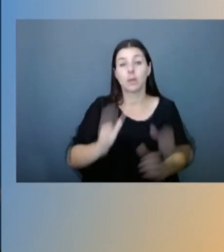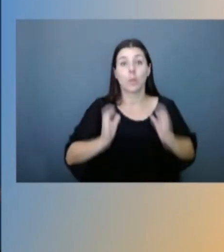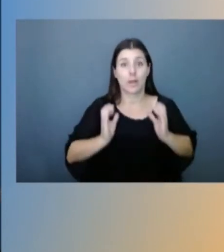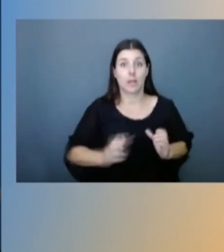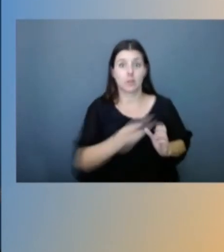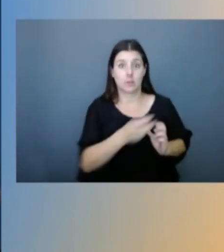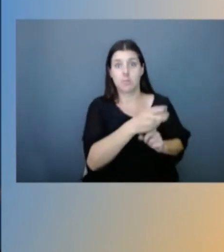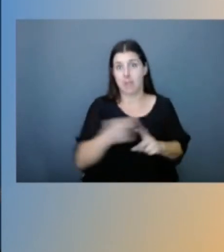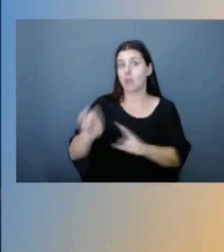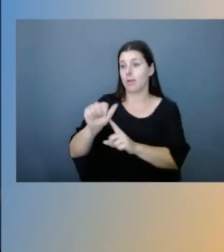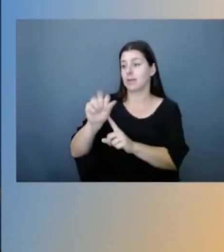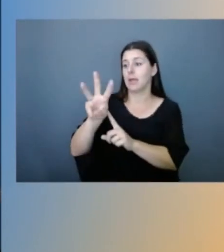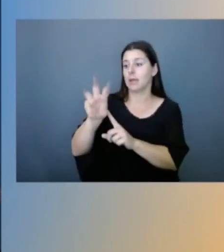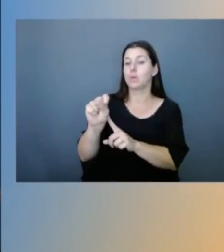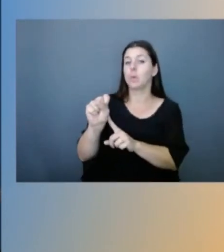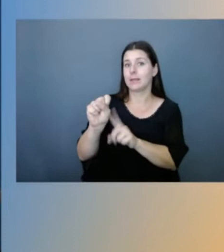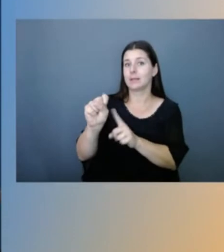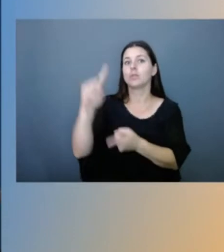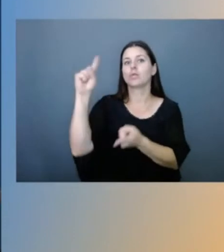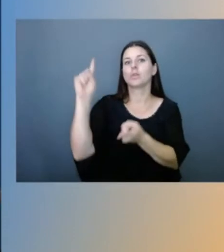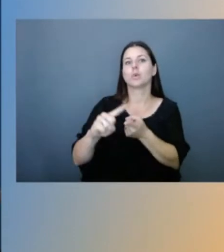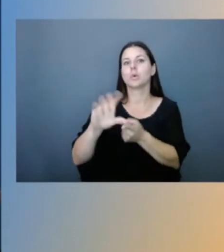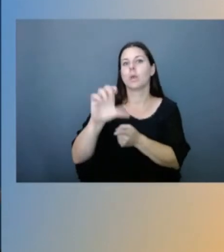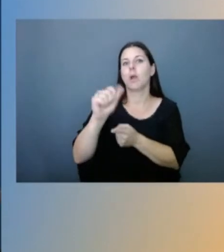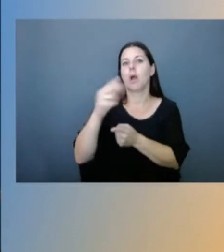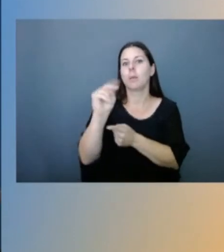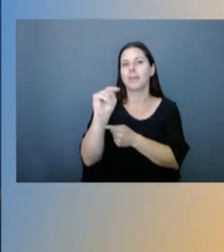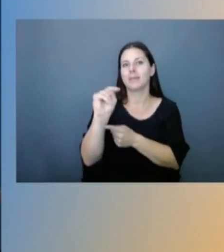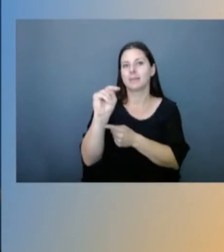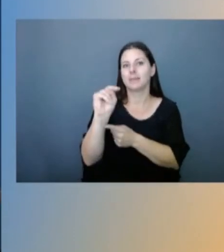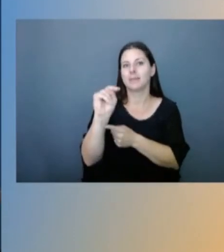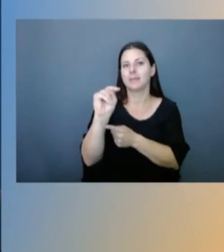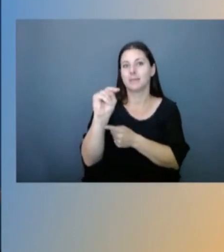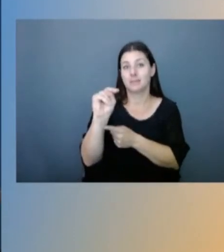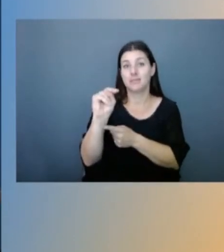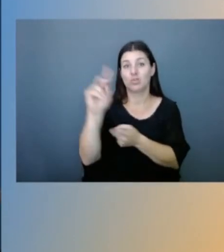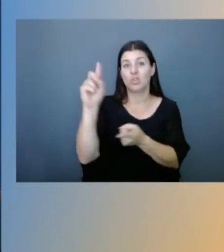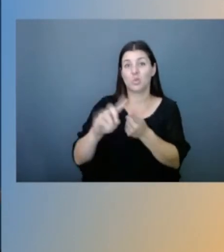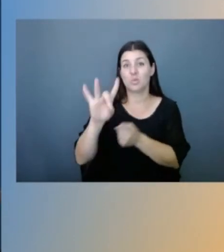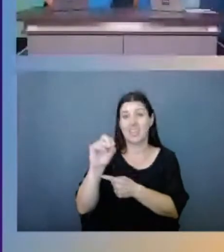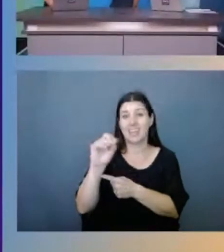they can reduce their carbon emissions by 80%. And that reduction can go up to 96%